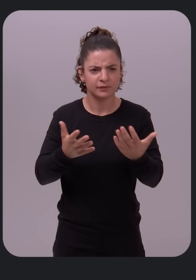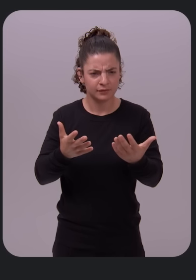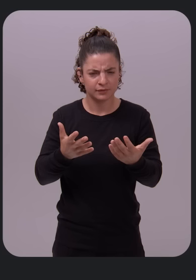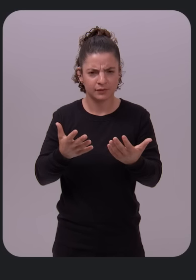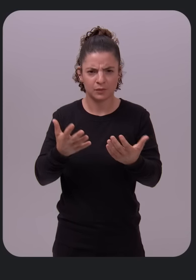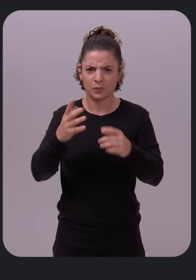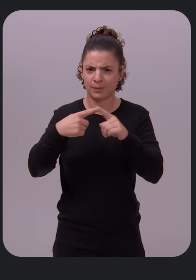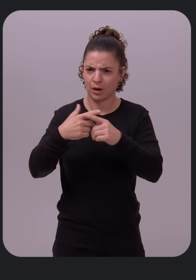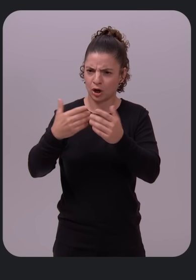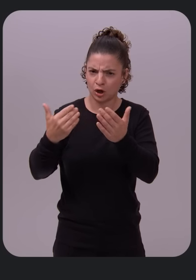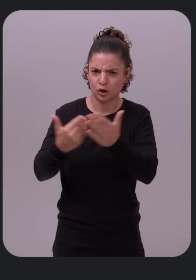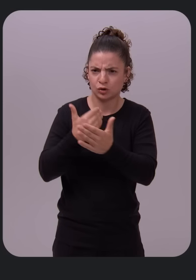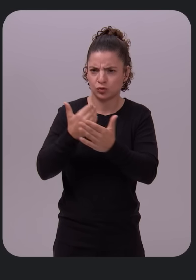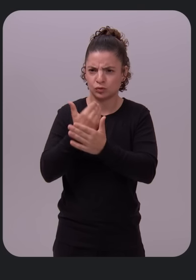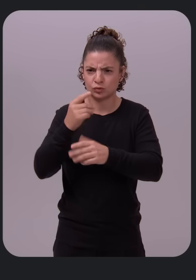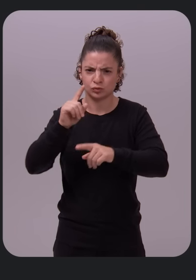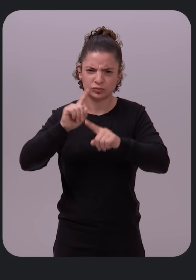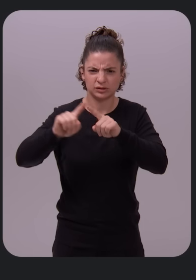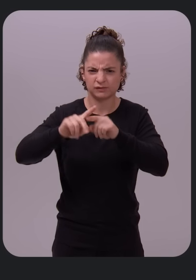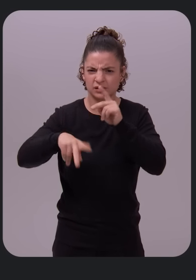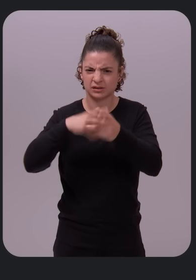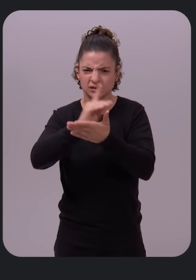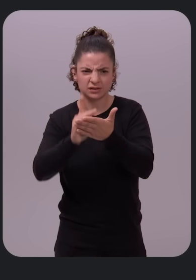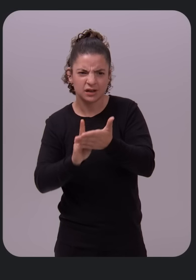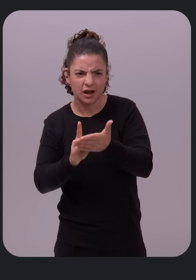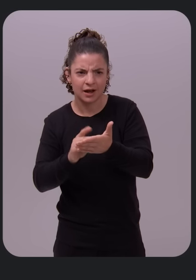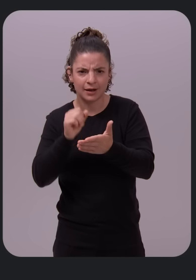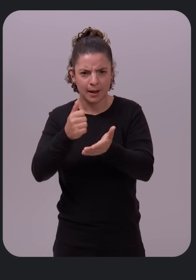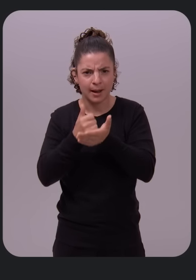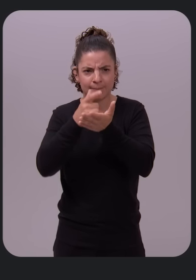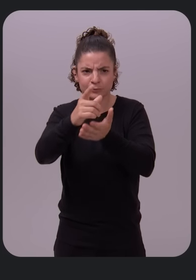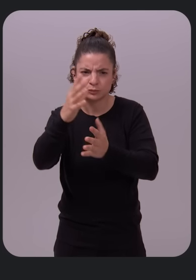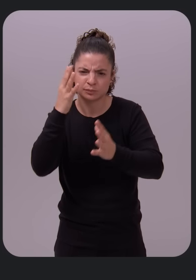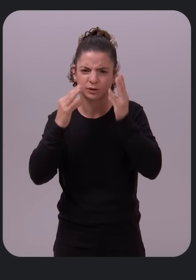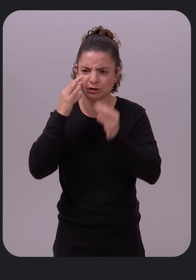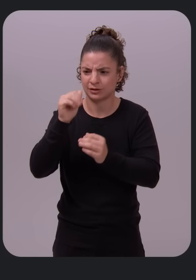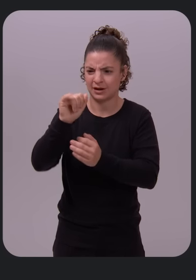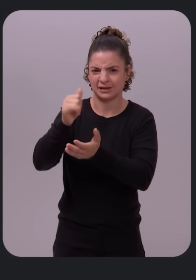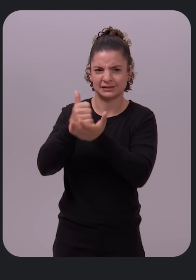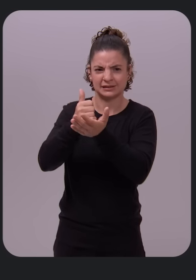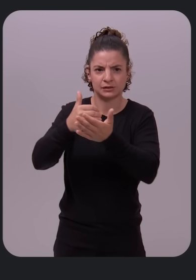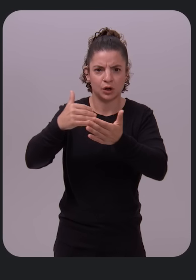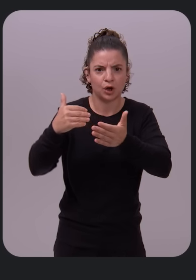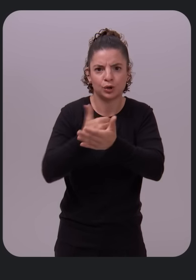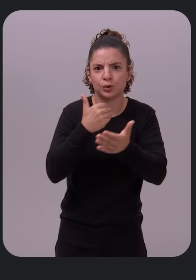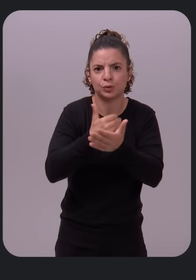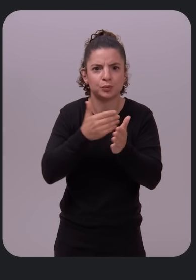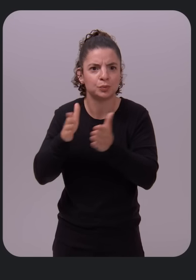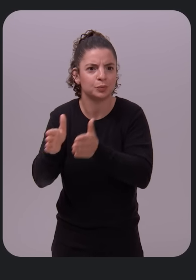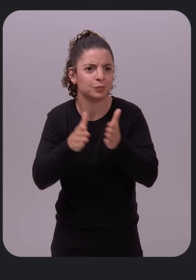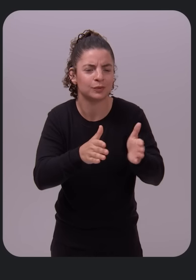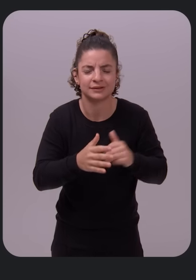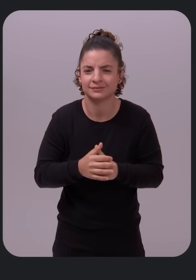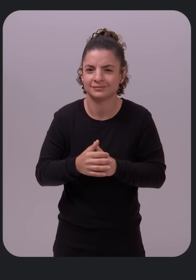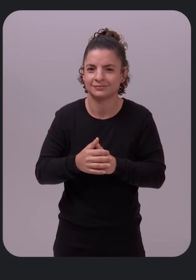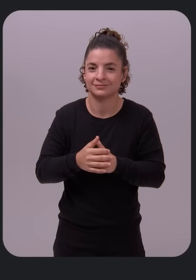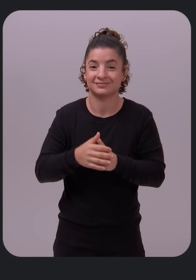But what about emerging form factors that could let you experience an AI assistant in new ways?